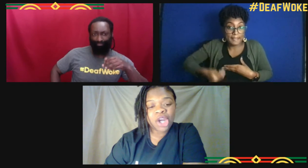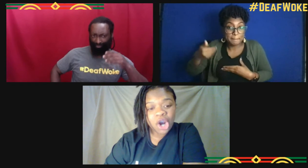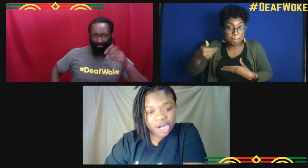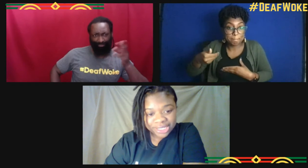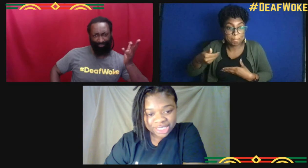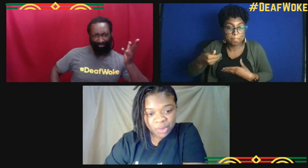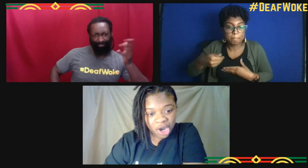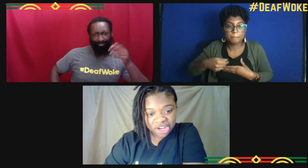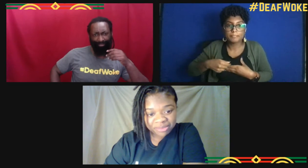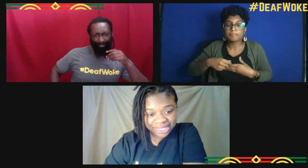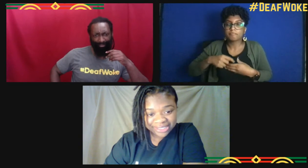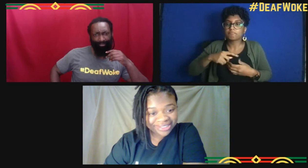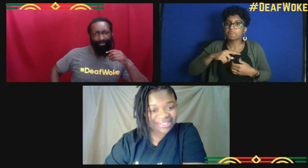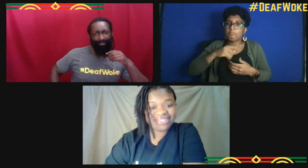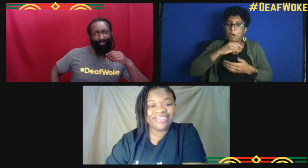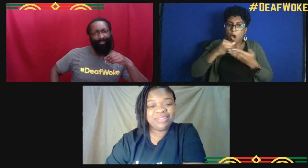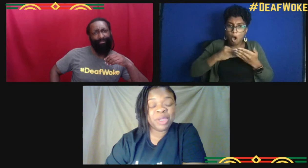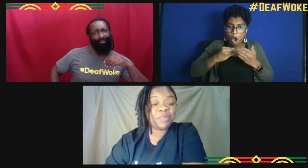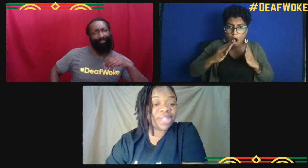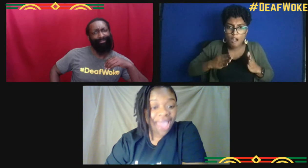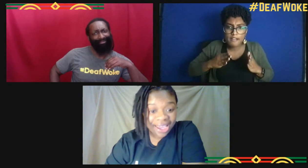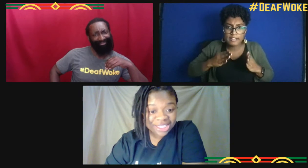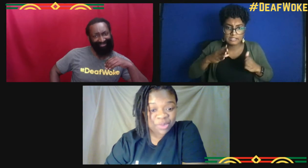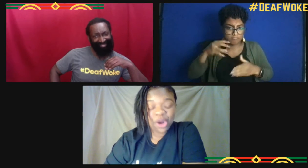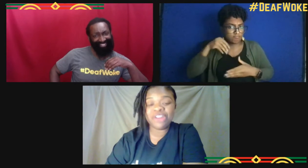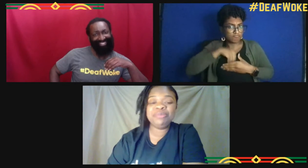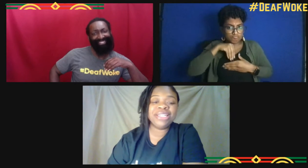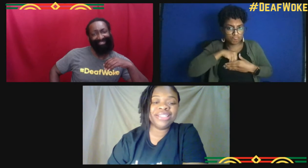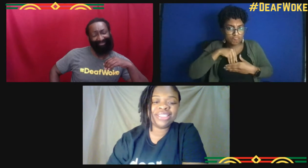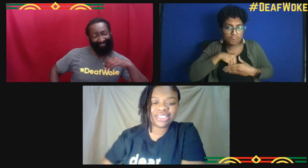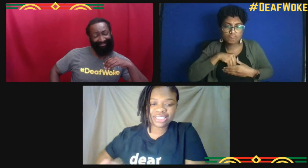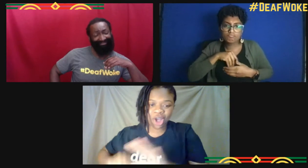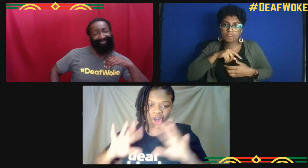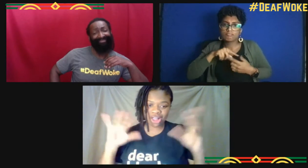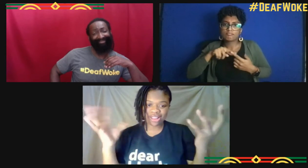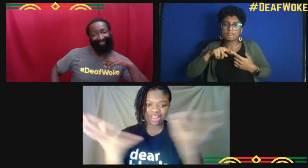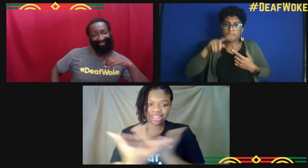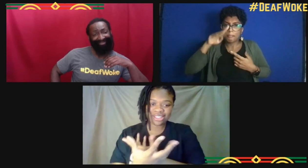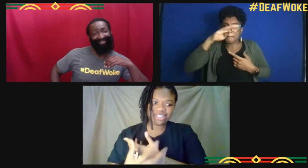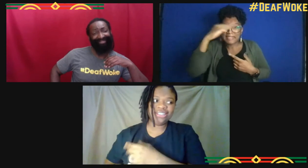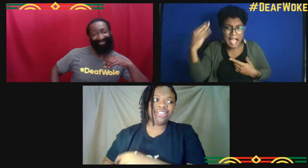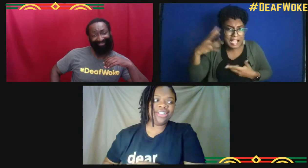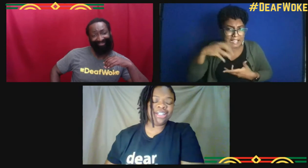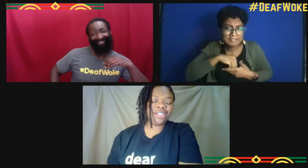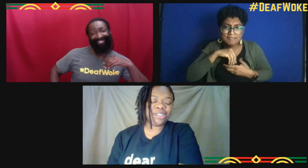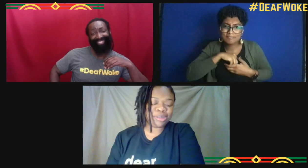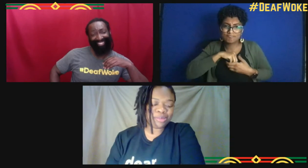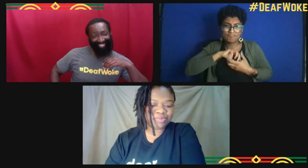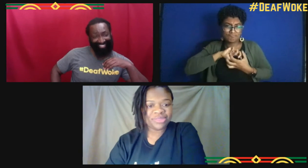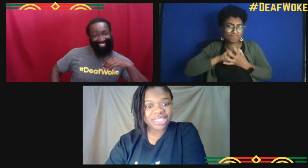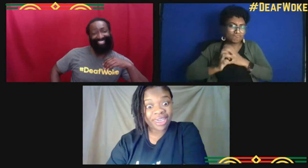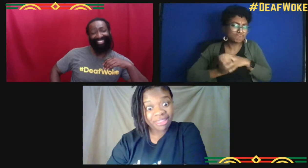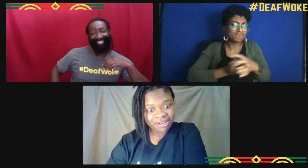being an artist is a part of me, being Black is a part of me it's all together, you know,